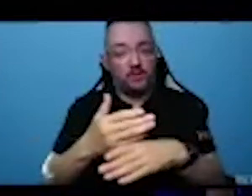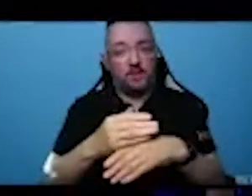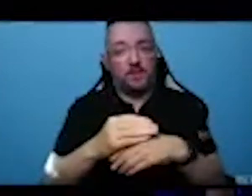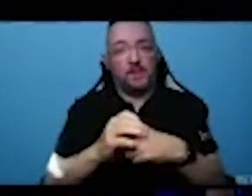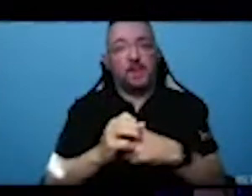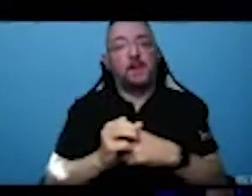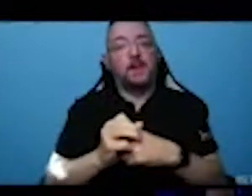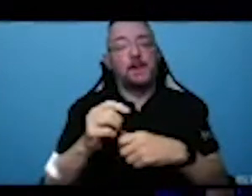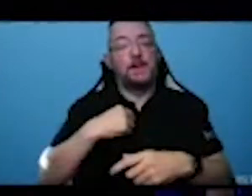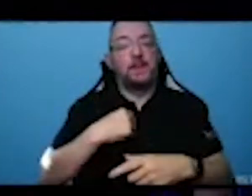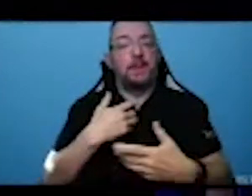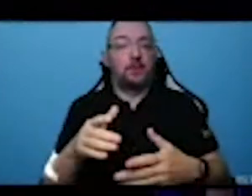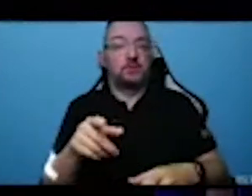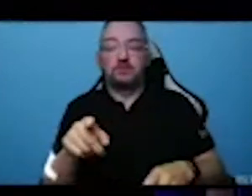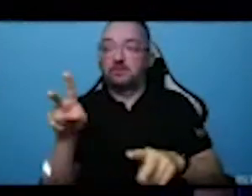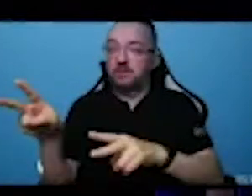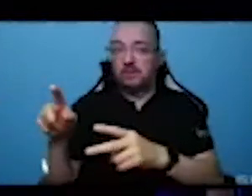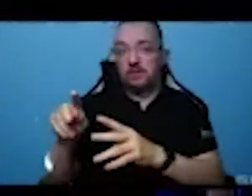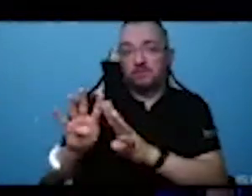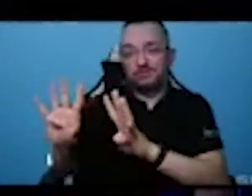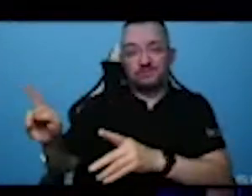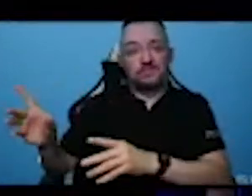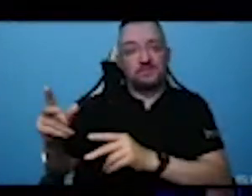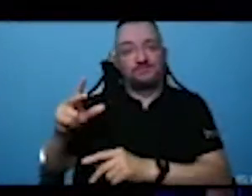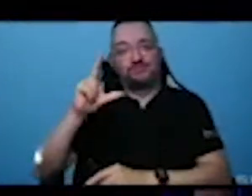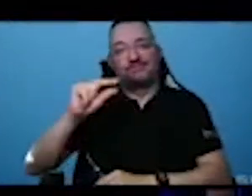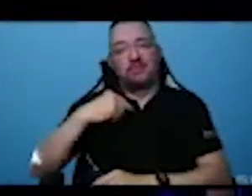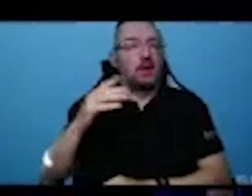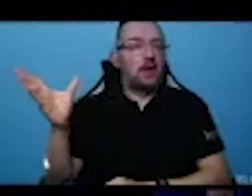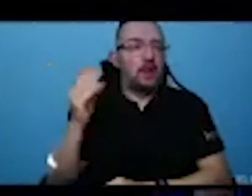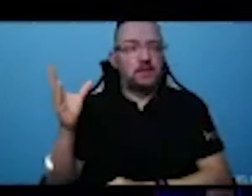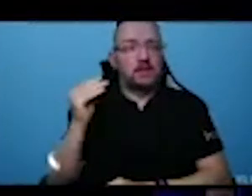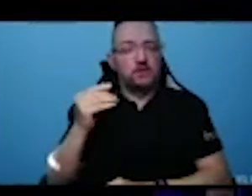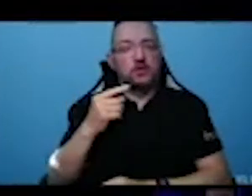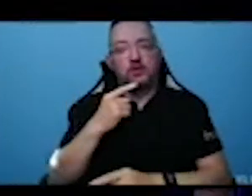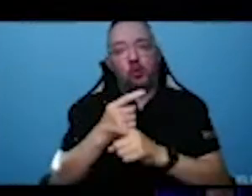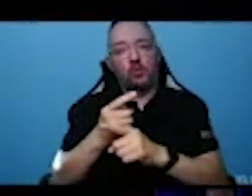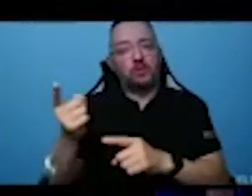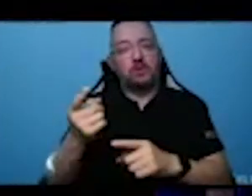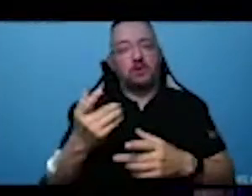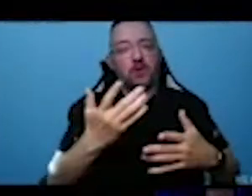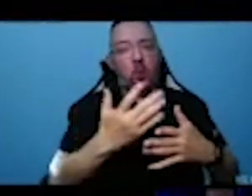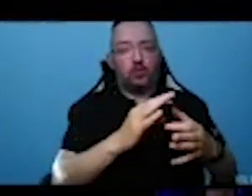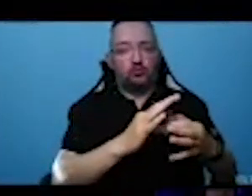my colleagues on the panel here about the interconnectedness of each of these themes, because obviously you'll have